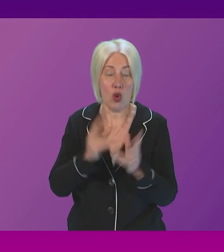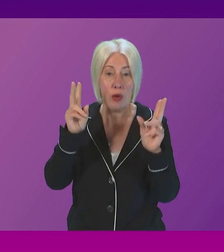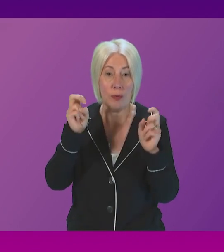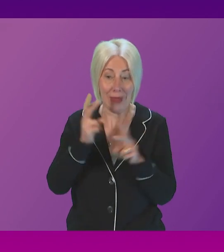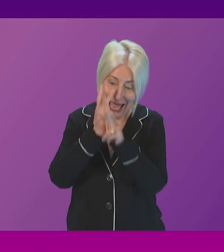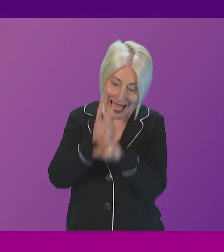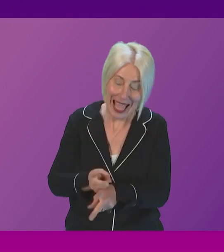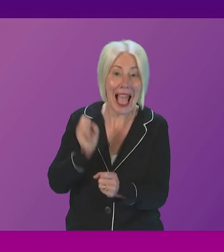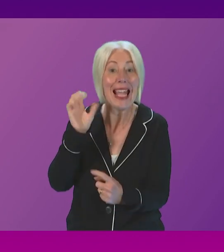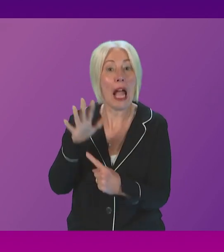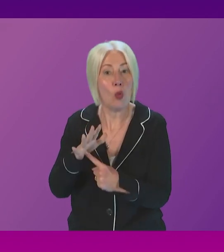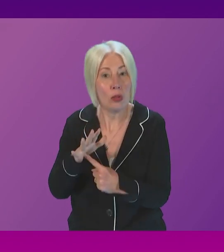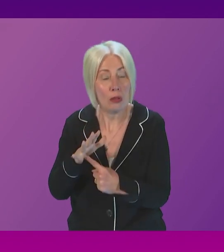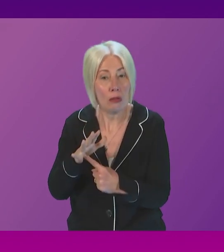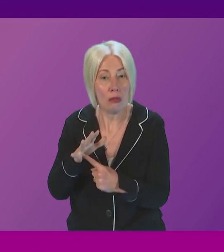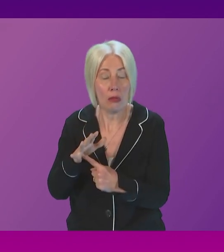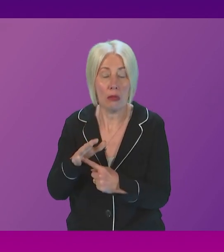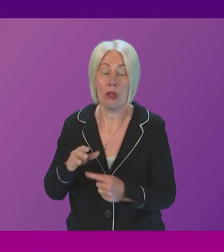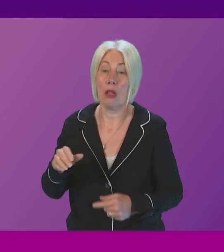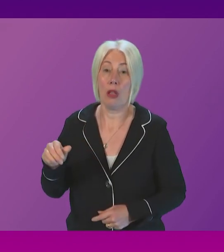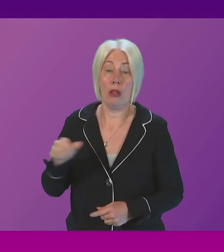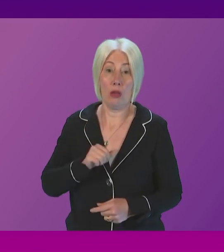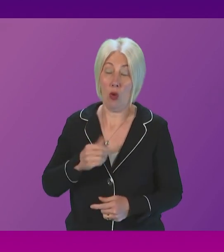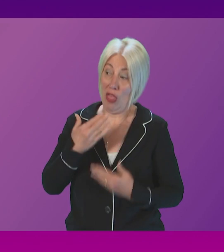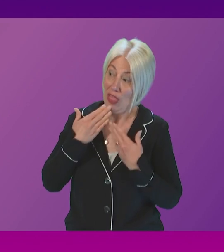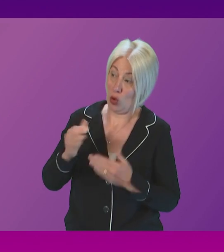As I should have done in response to her first question, I thank Karen Adam,